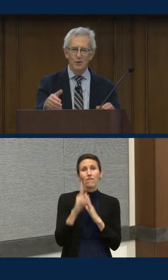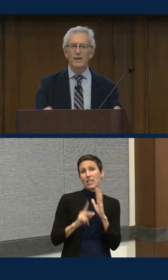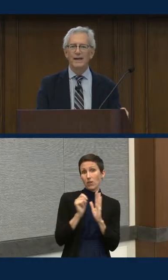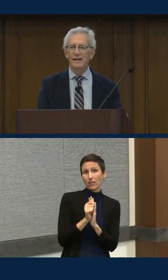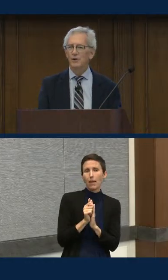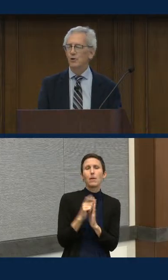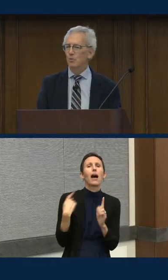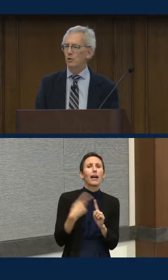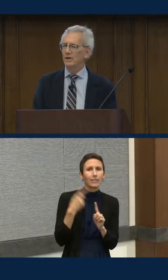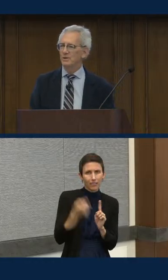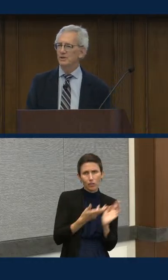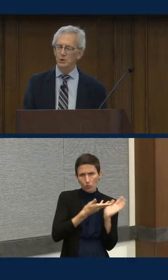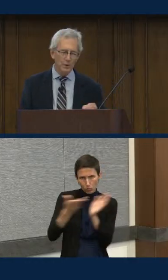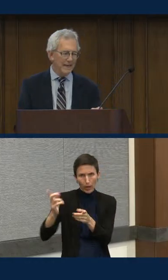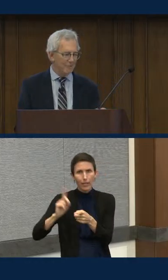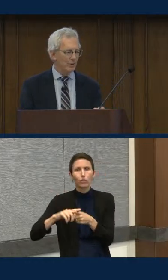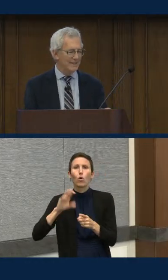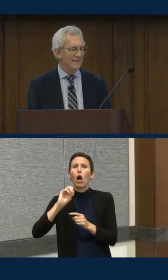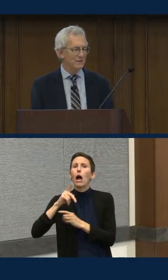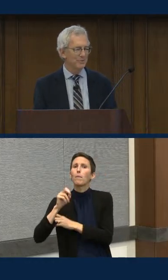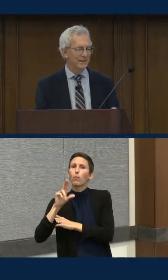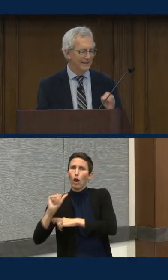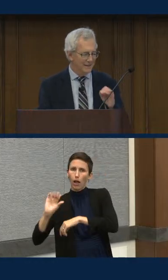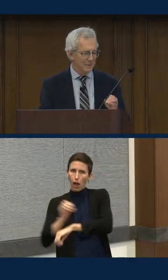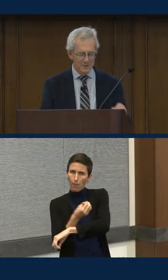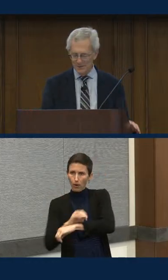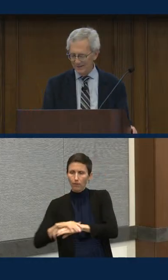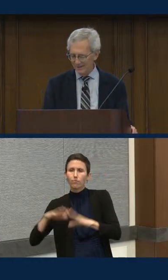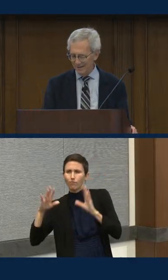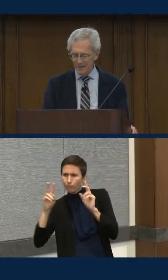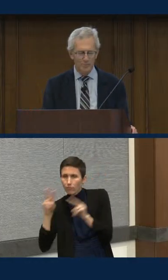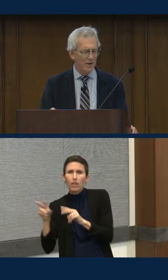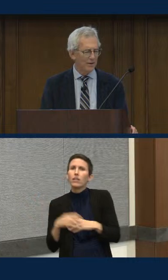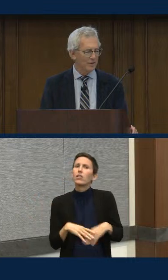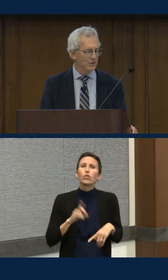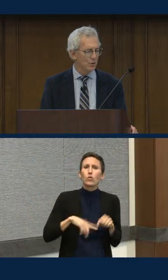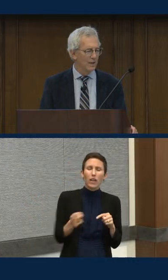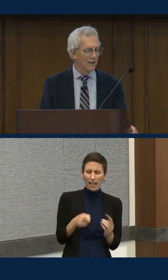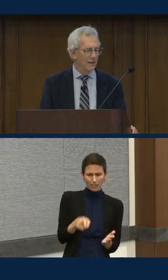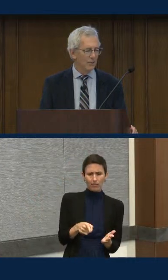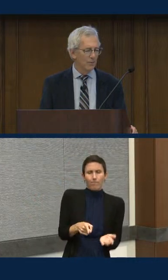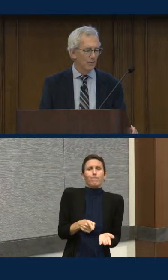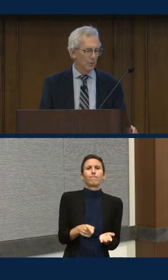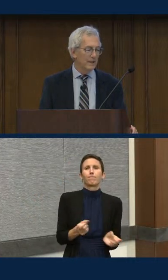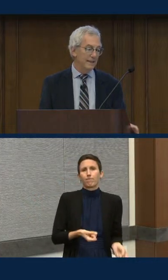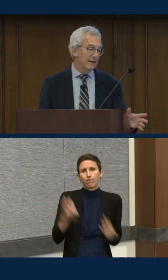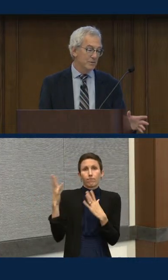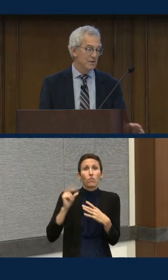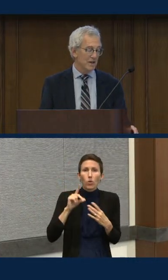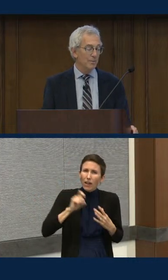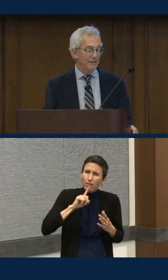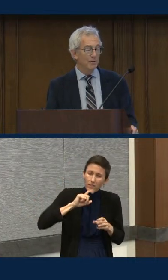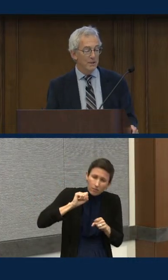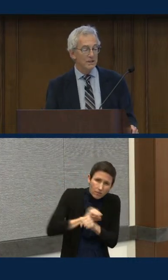opera and look at it under normal conditions you have to intensely study and think about it. Really since coming to